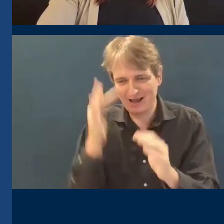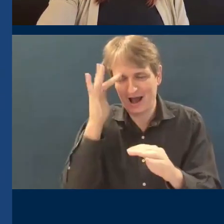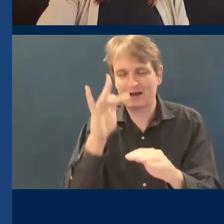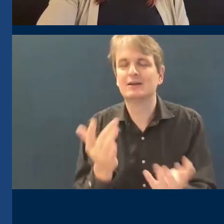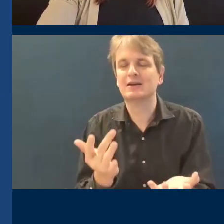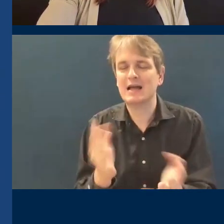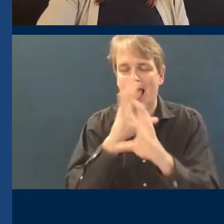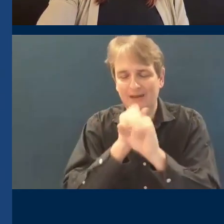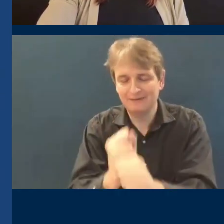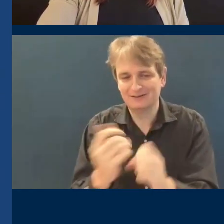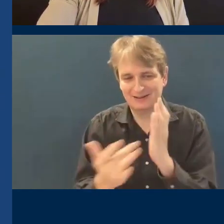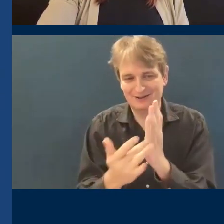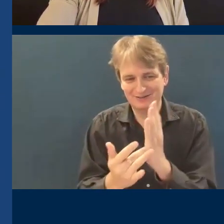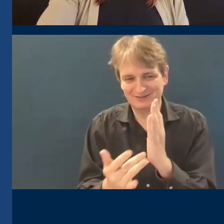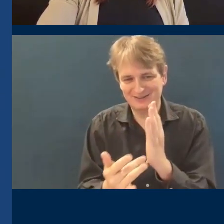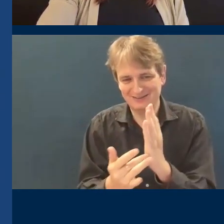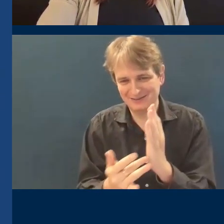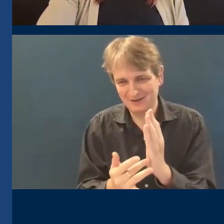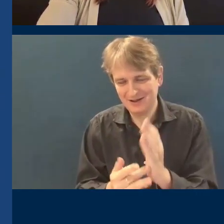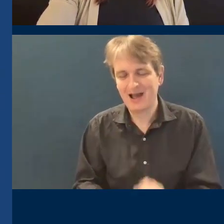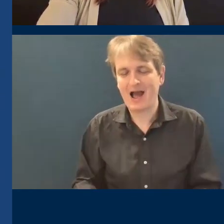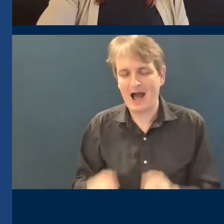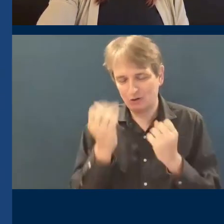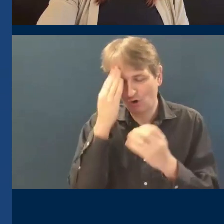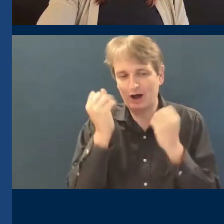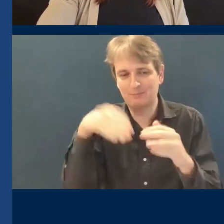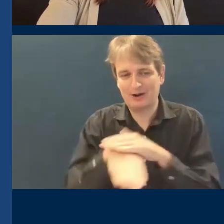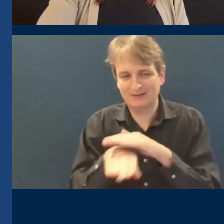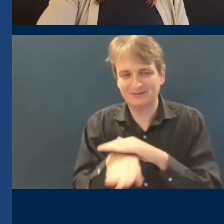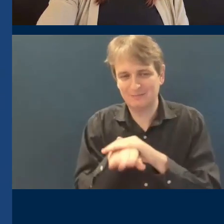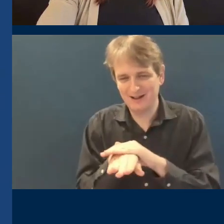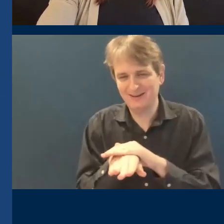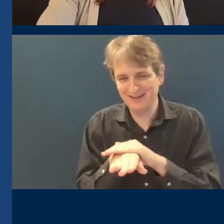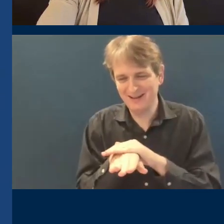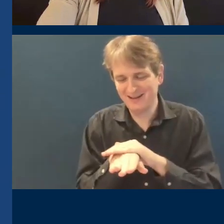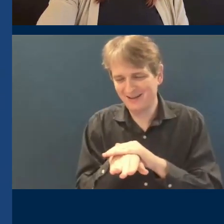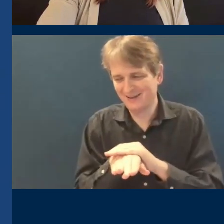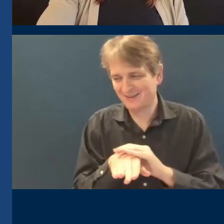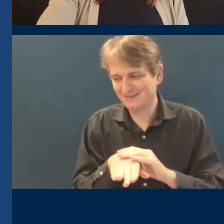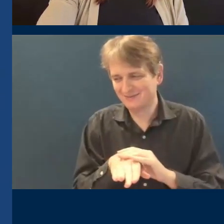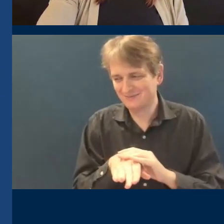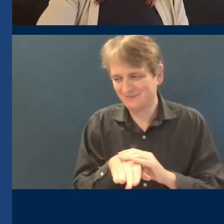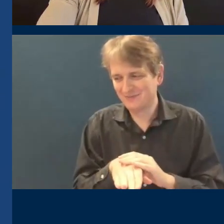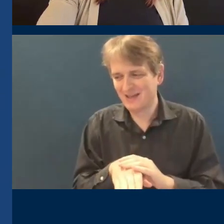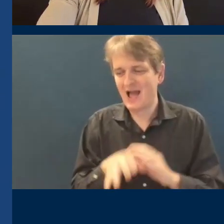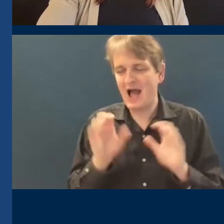I know a lot about technology. I am kind of a guru I know a lot about accessibility as well.